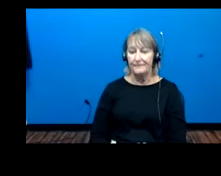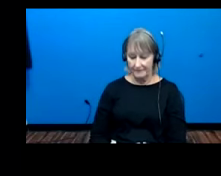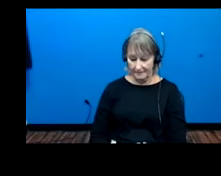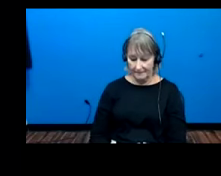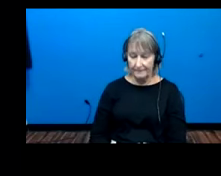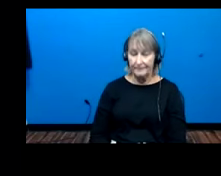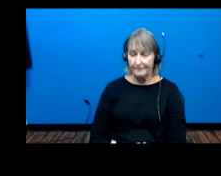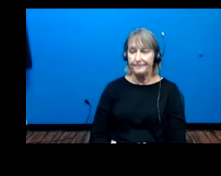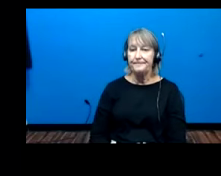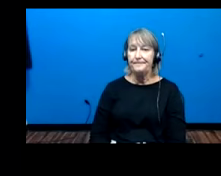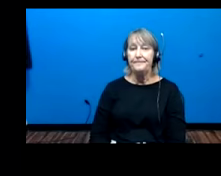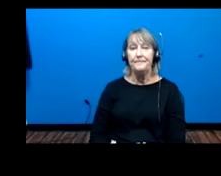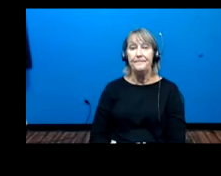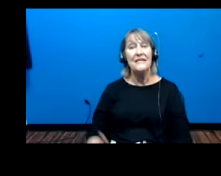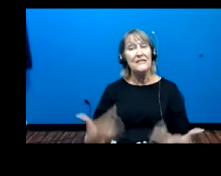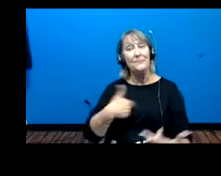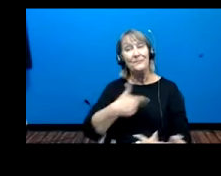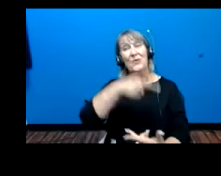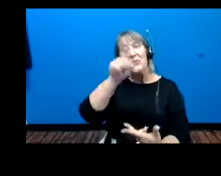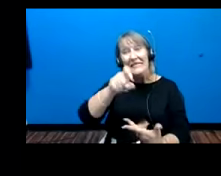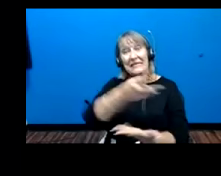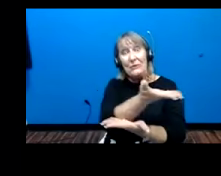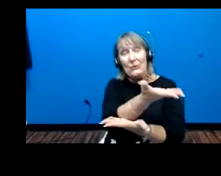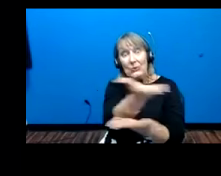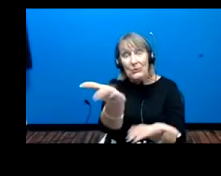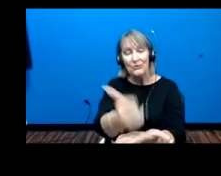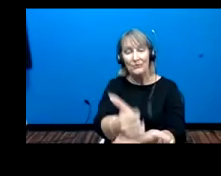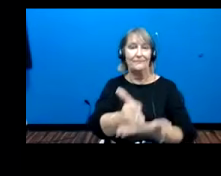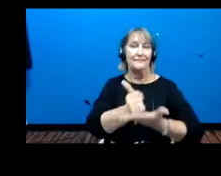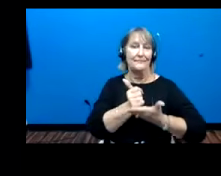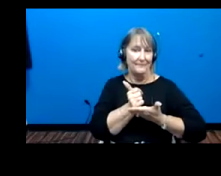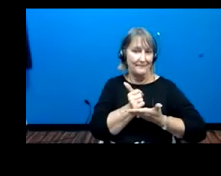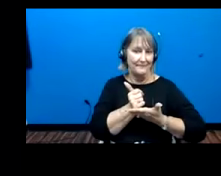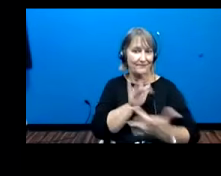So we need y’all. We welcome your help in reaching our target audiences.